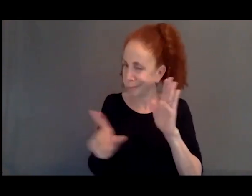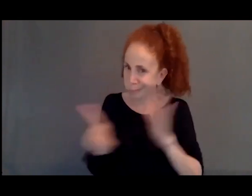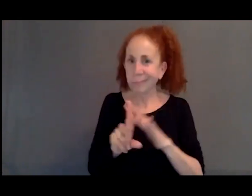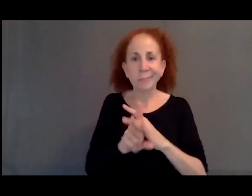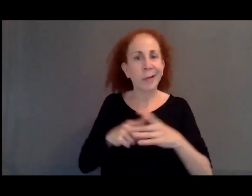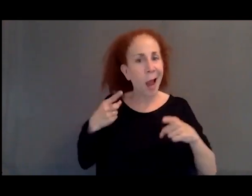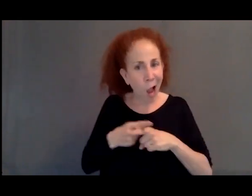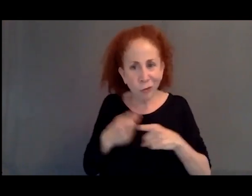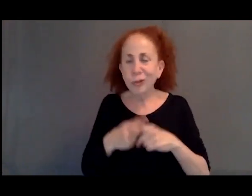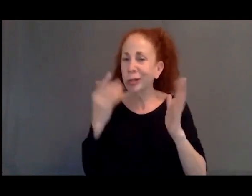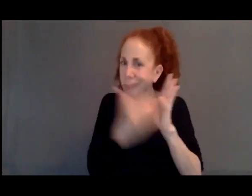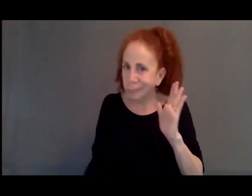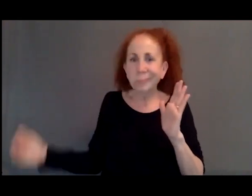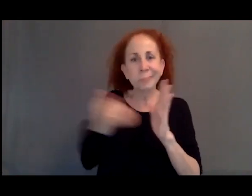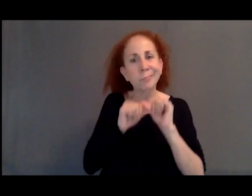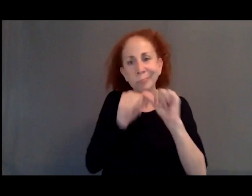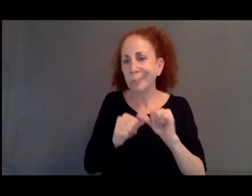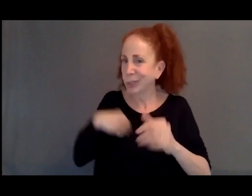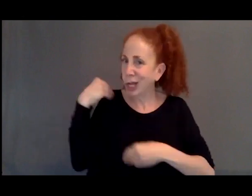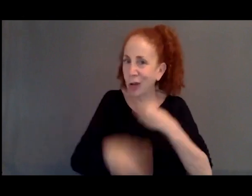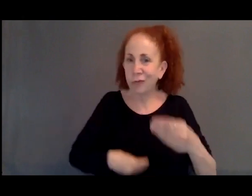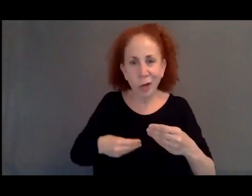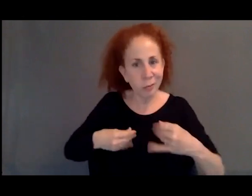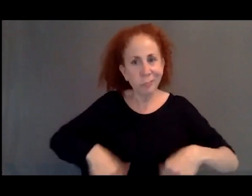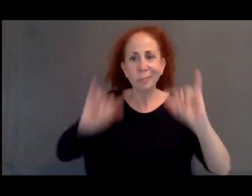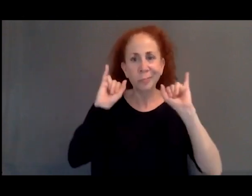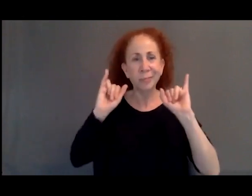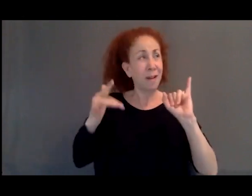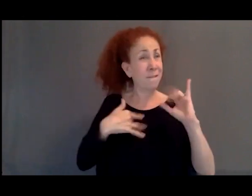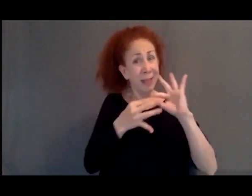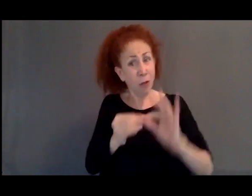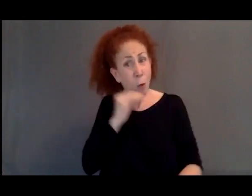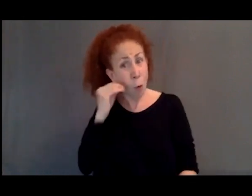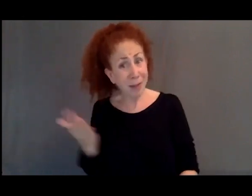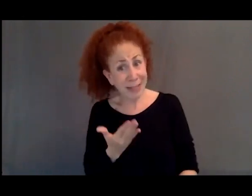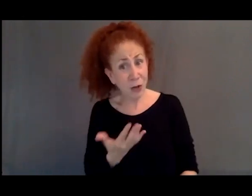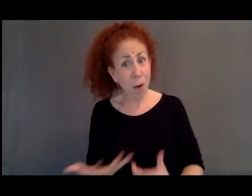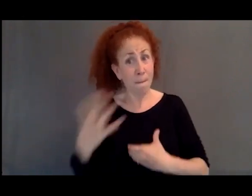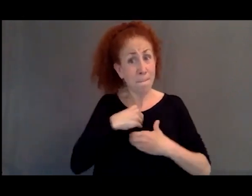and so on, that will be repeated for the next generation. So why should we feel at home by claiming that kind of a home?